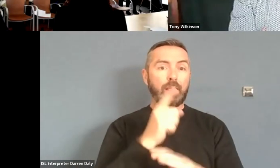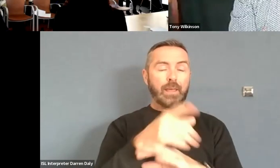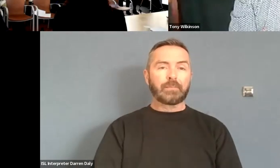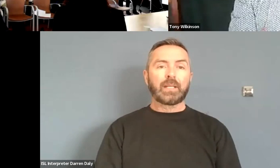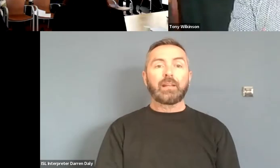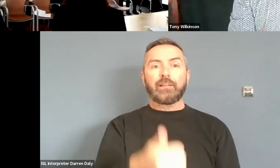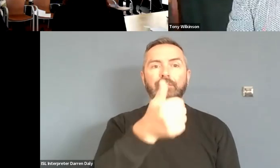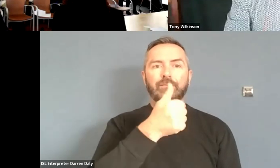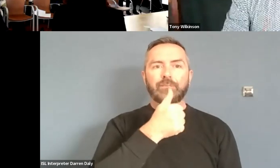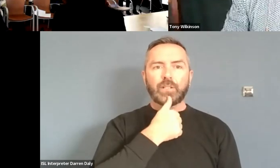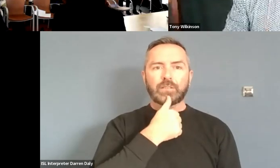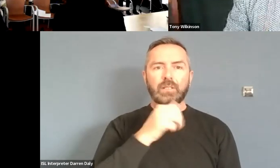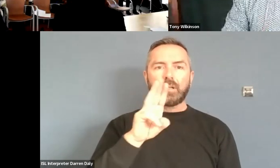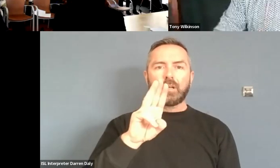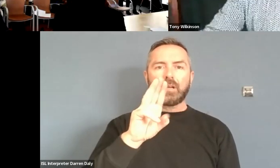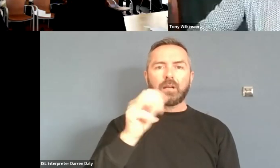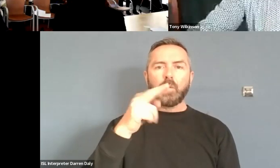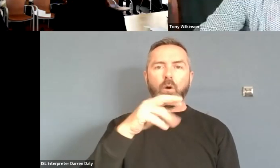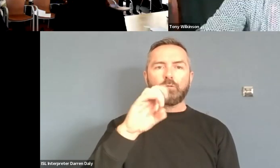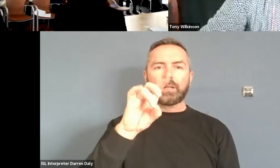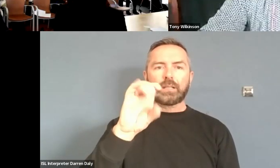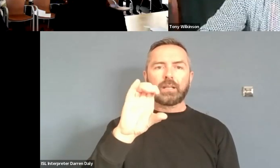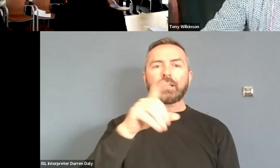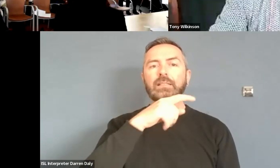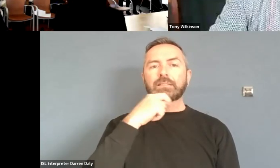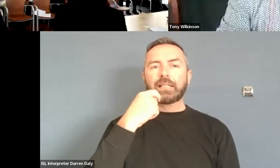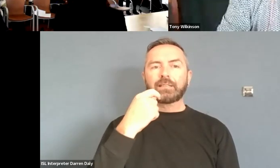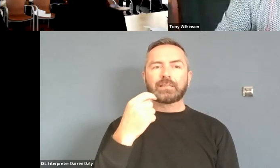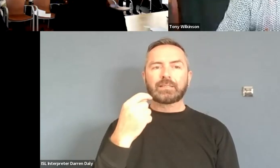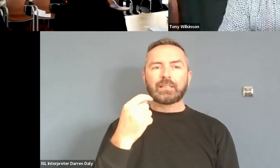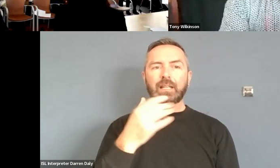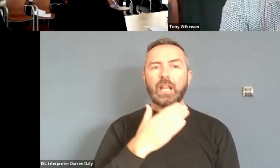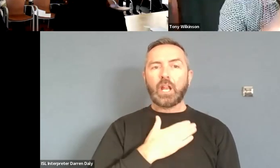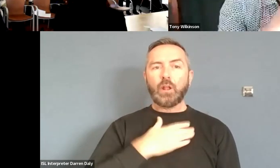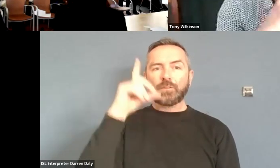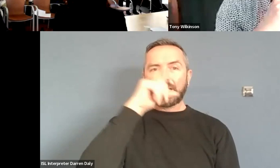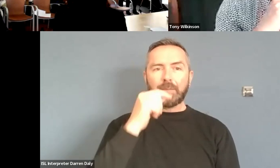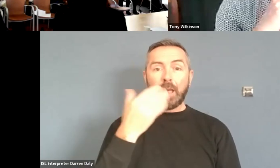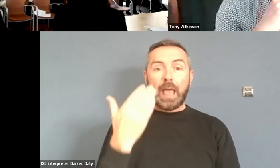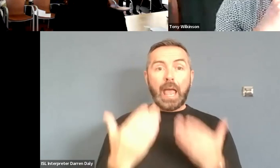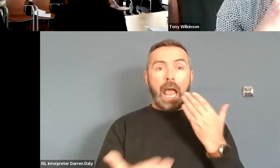So firstly Padraig says he loves the name "how's it going", it's in plain English and brilliant.